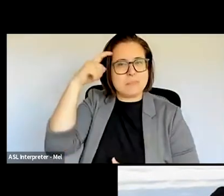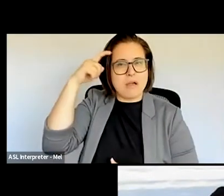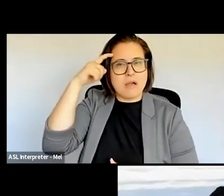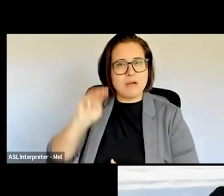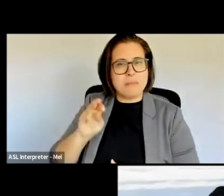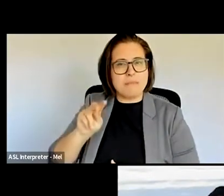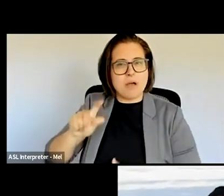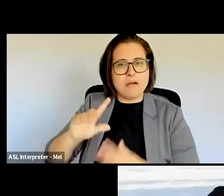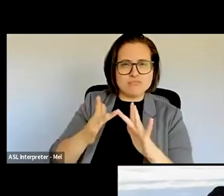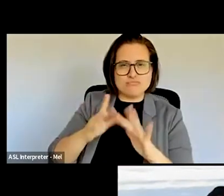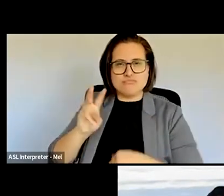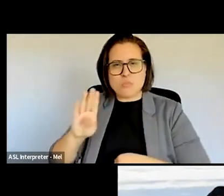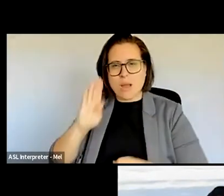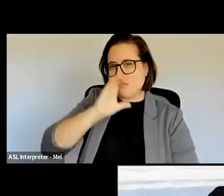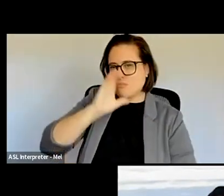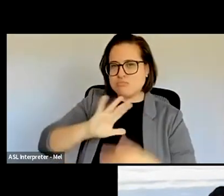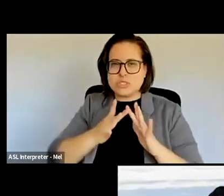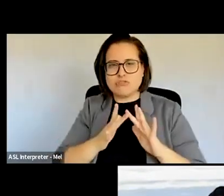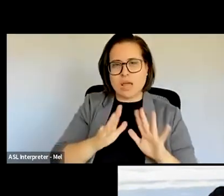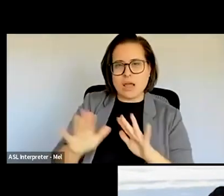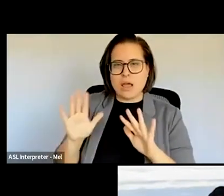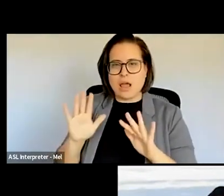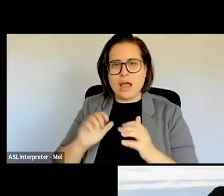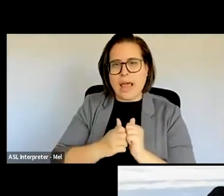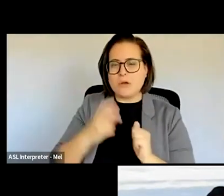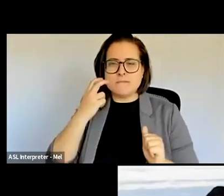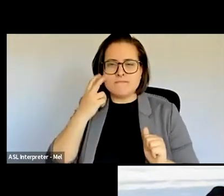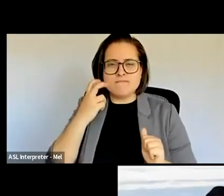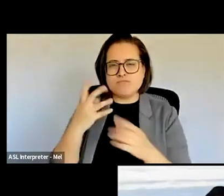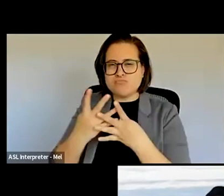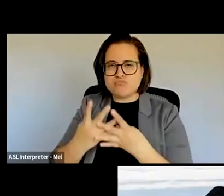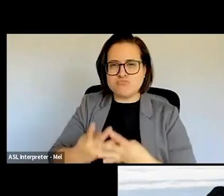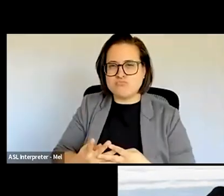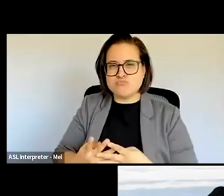search and Wikipedia in the internet and what to be skeptical of and why and I think again if we